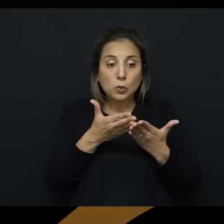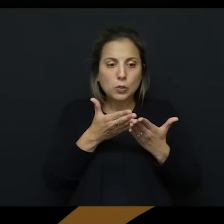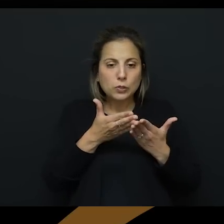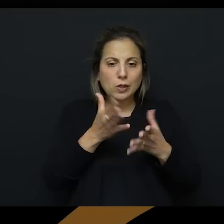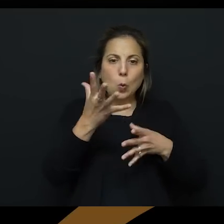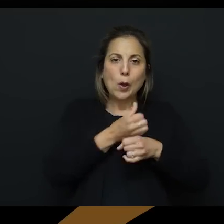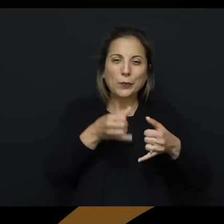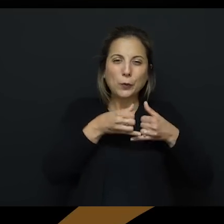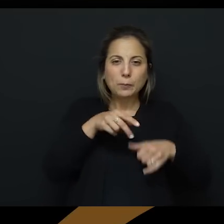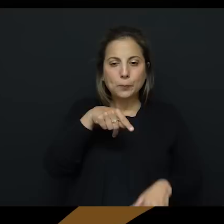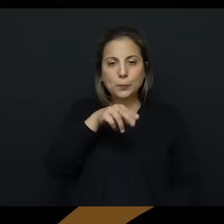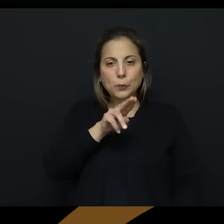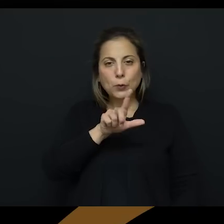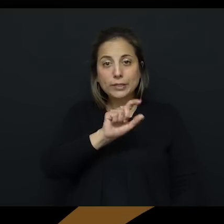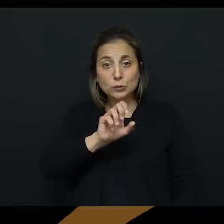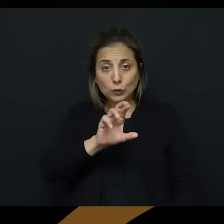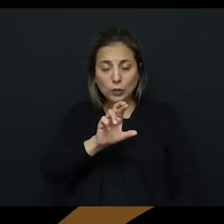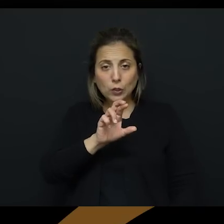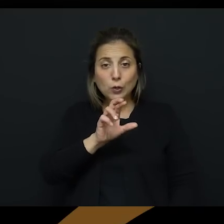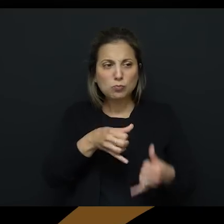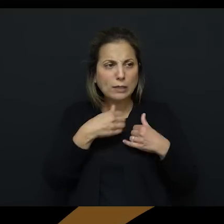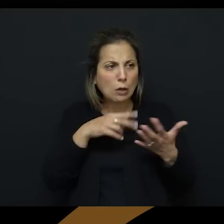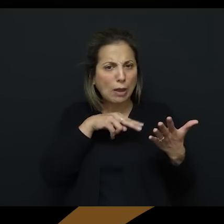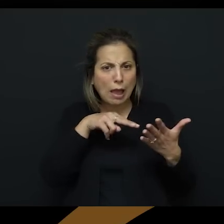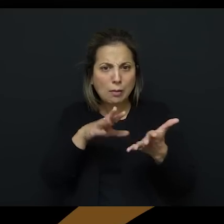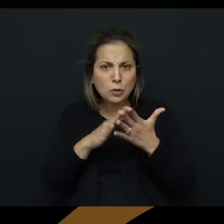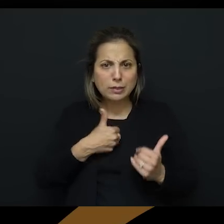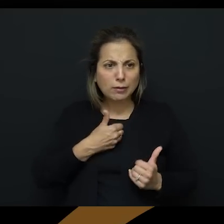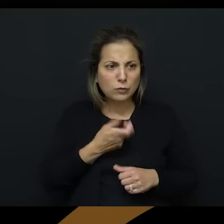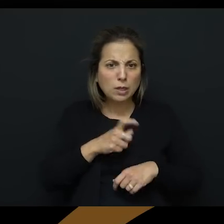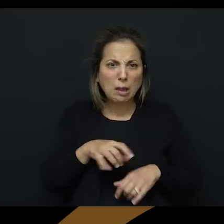And I read the book a bunch of times, and I was like, yeah, I want to work on this.